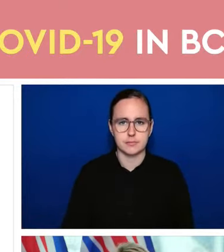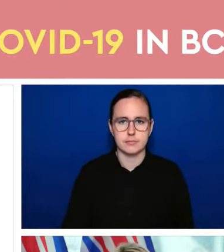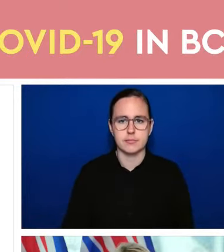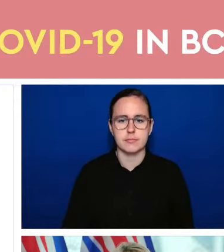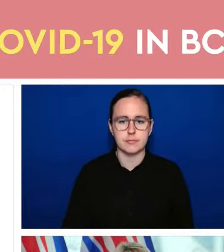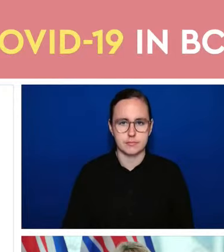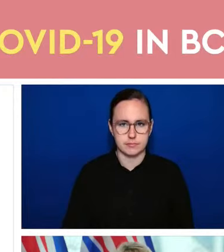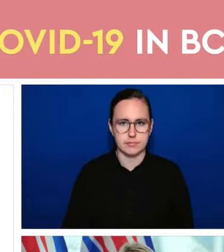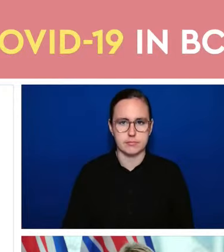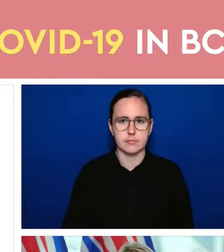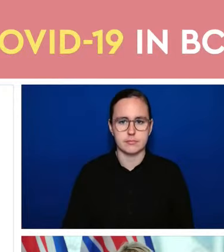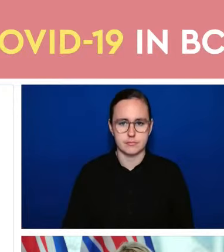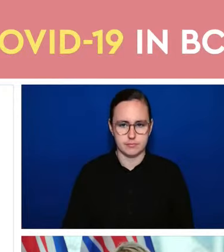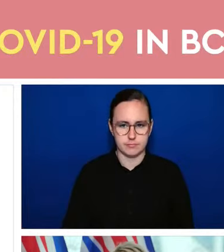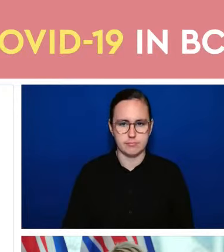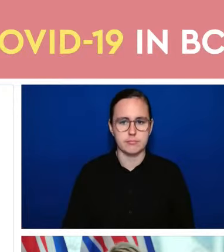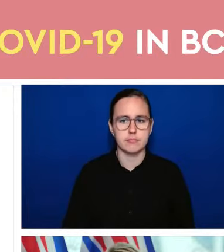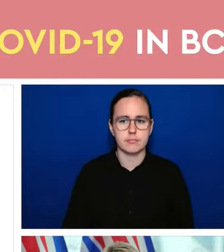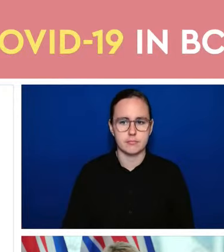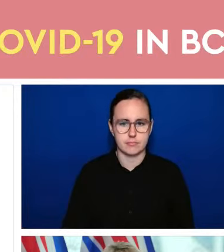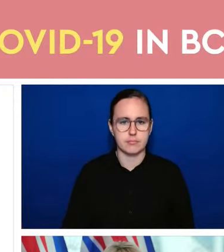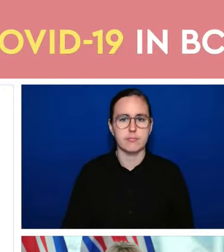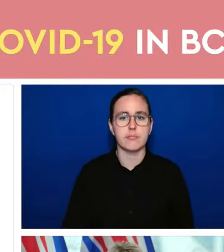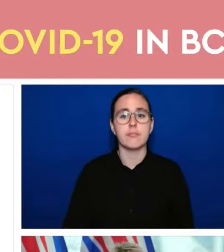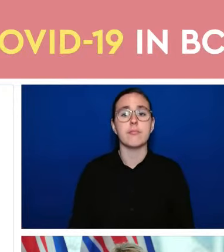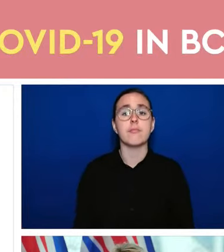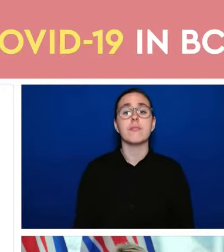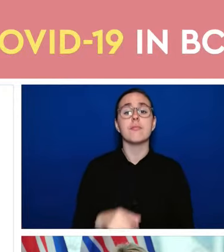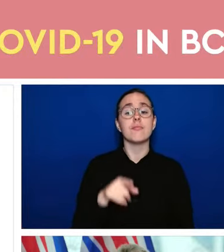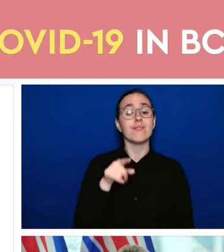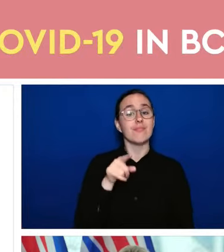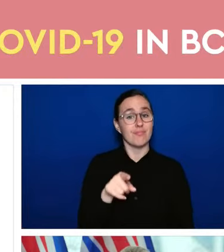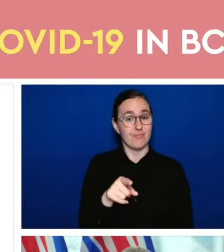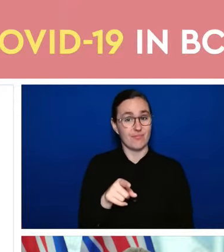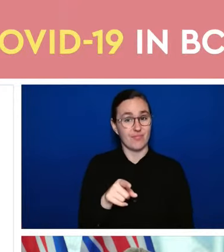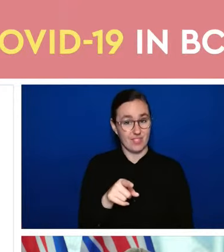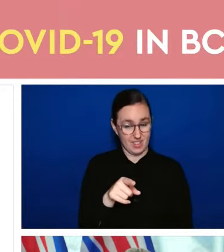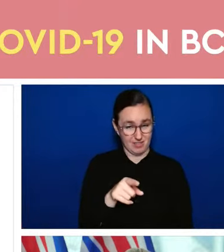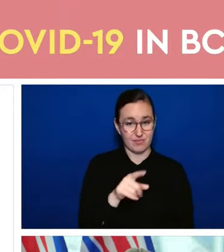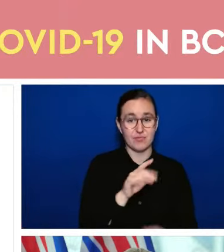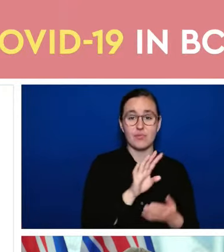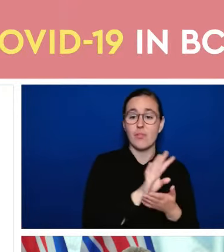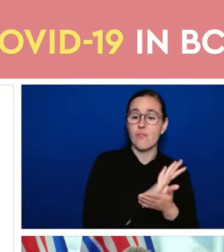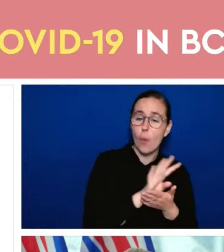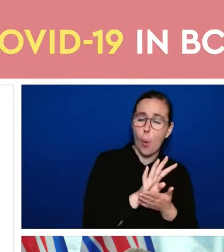take a four to eight weeks to get the cause of death from. A